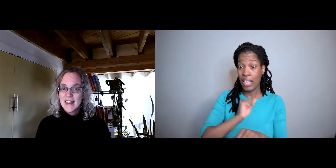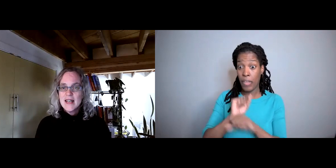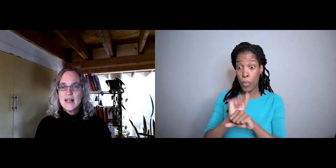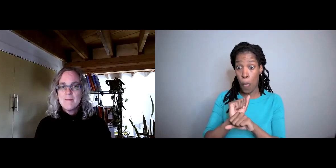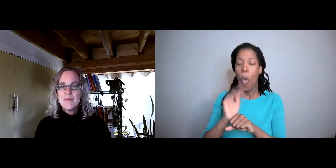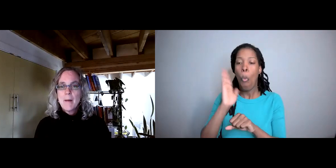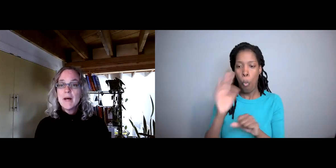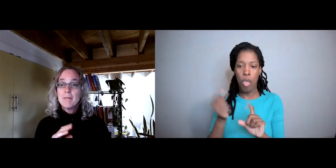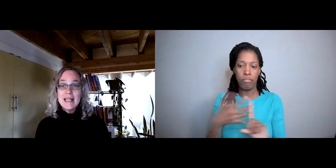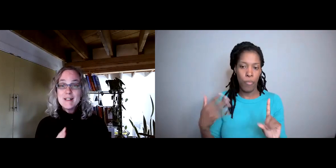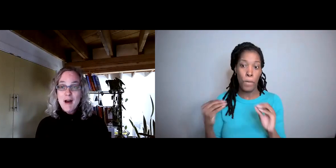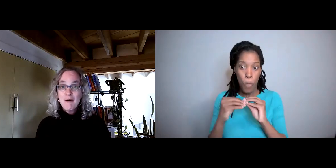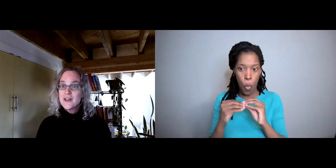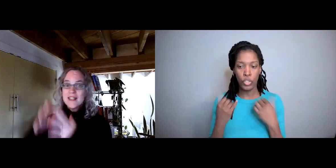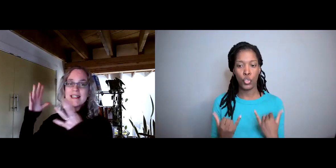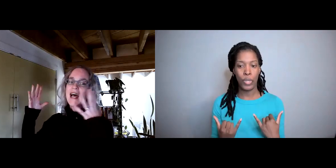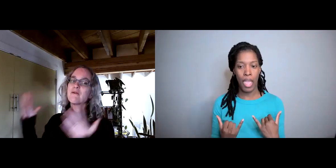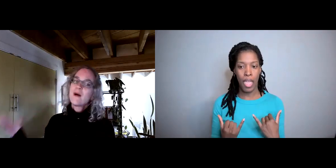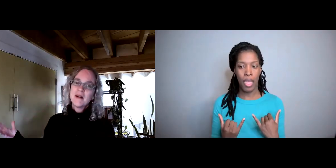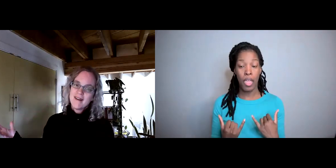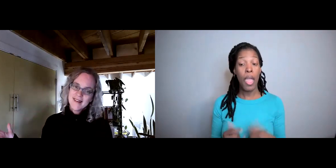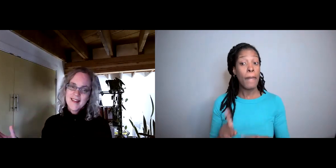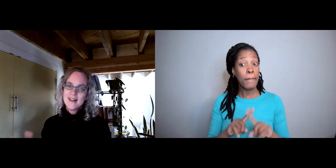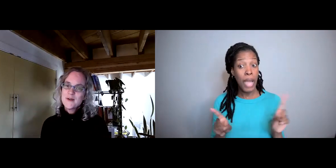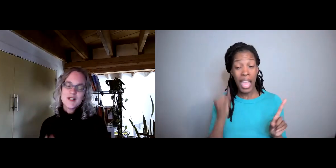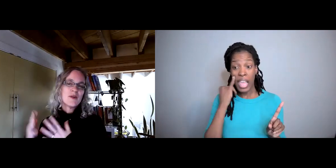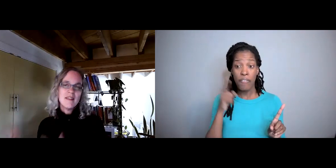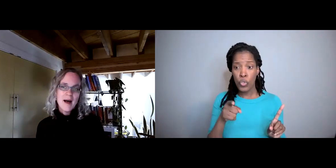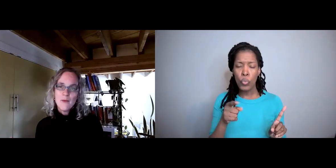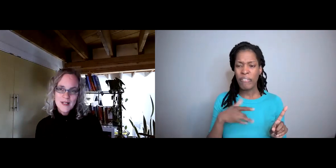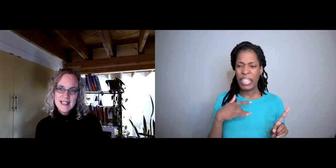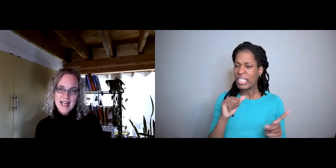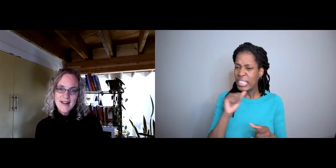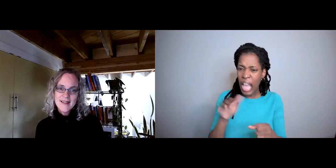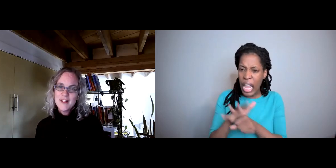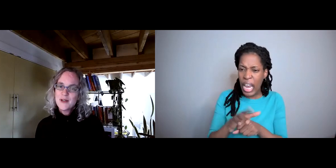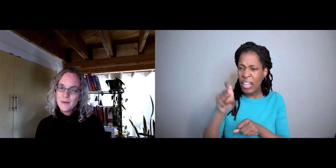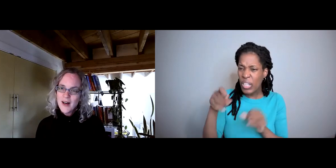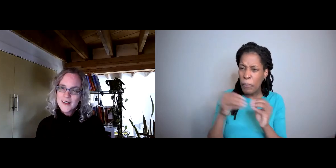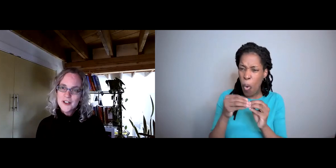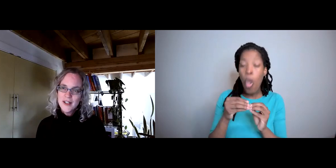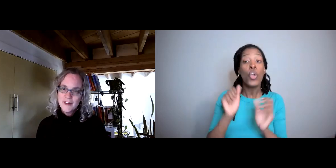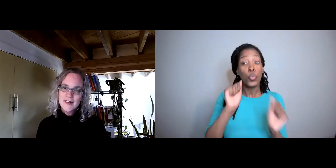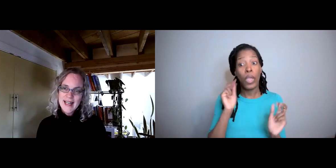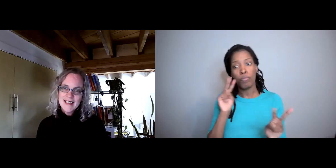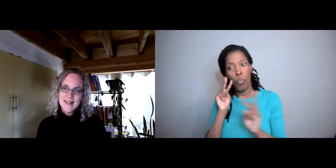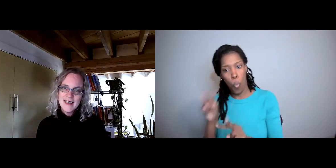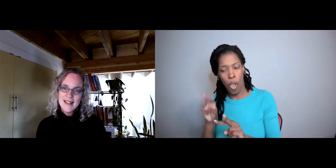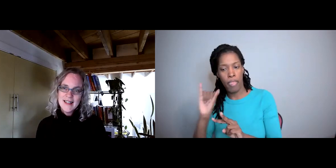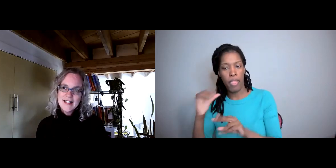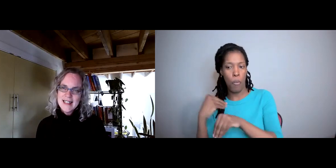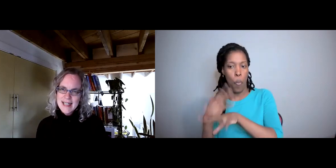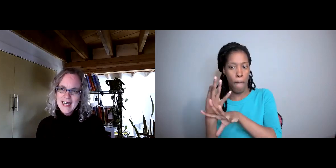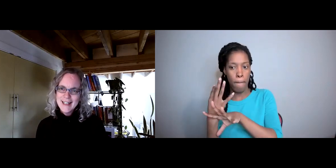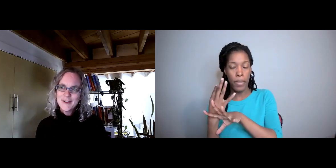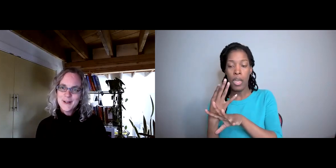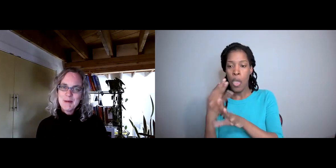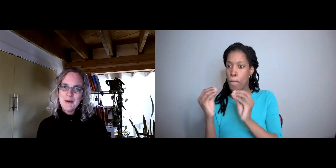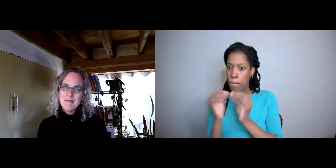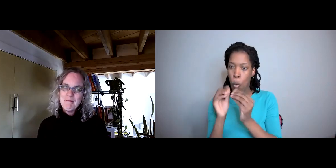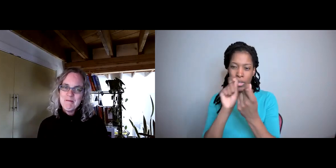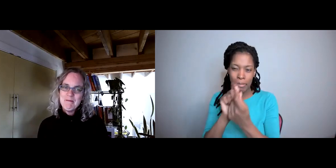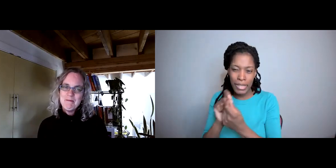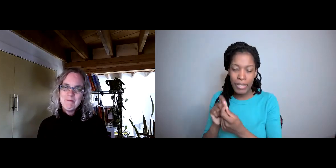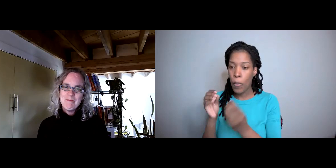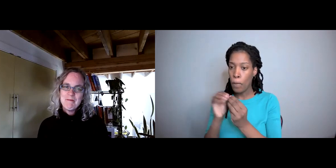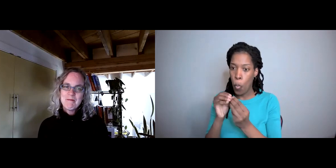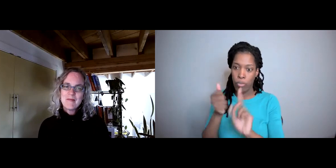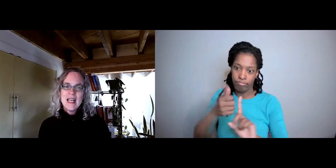But please know there's an entire webinar that goes into a lot more detail that you can watch. If you'd like to dig in and learn a little more.